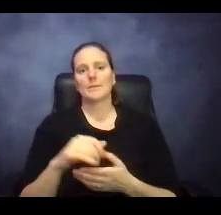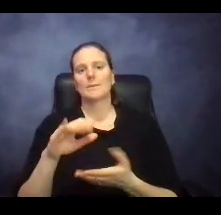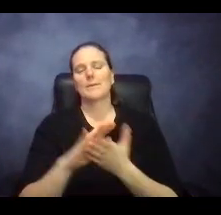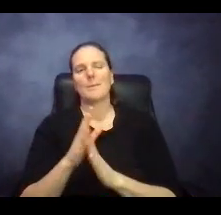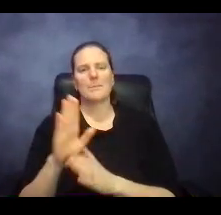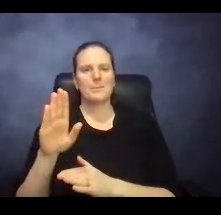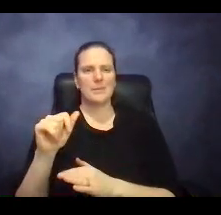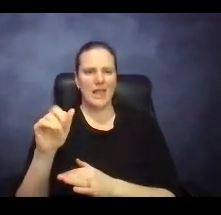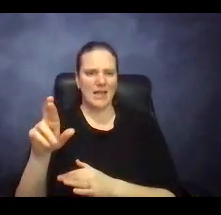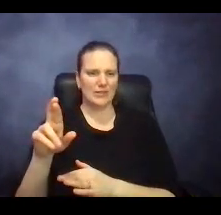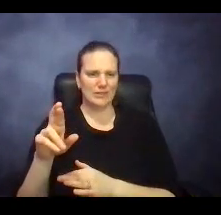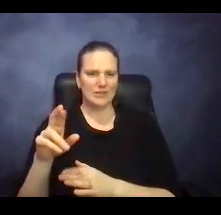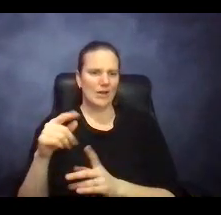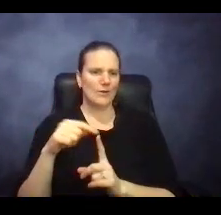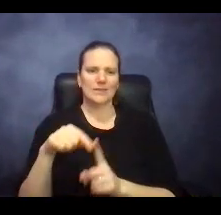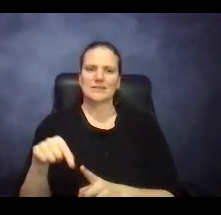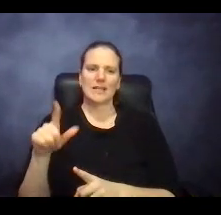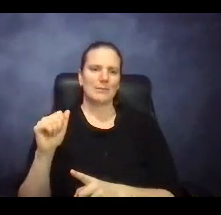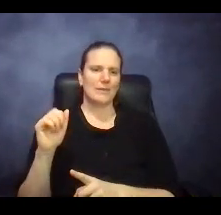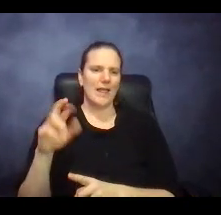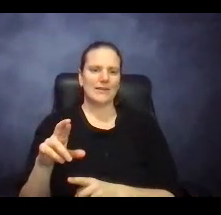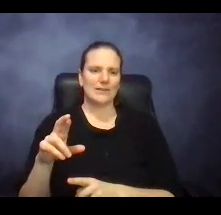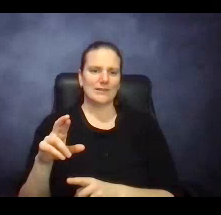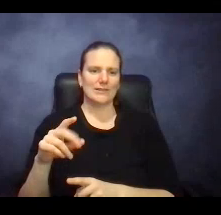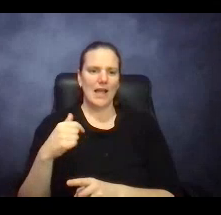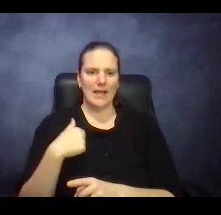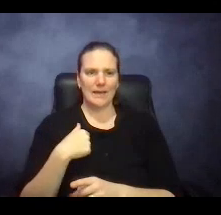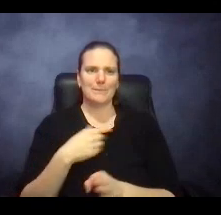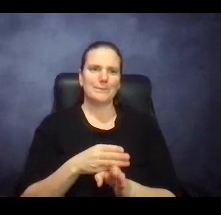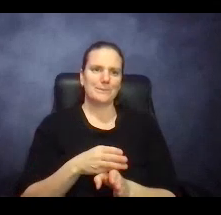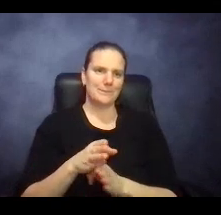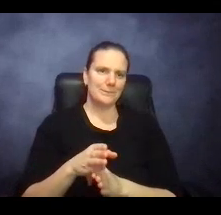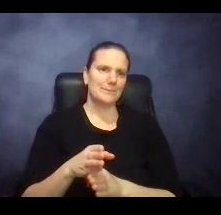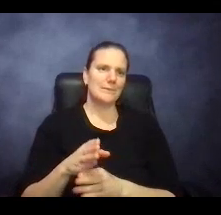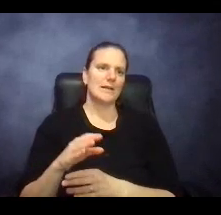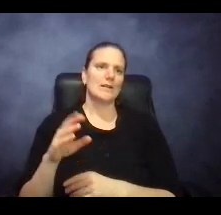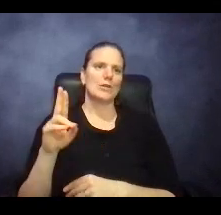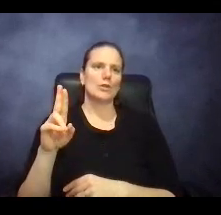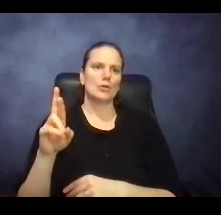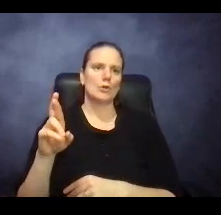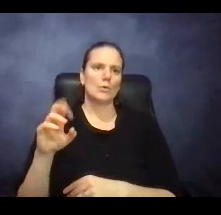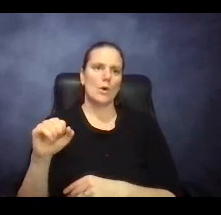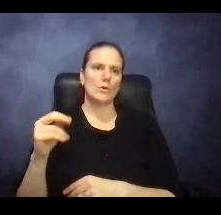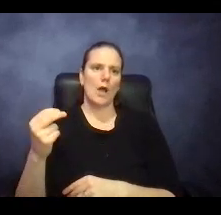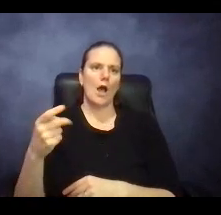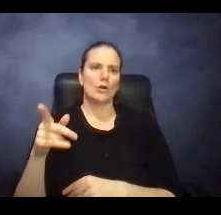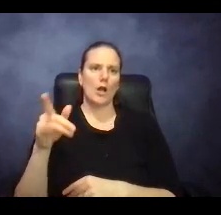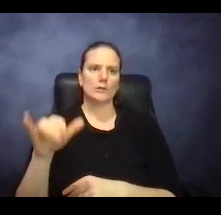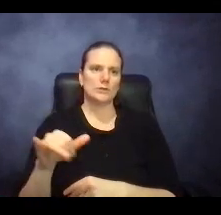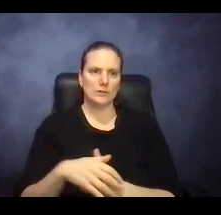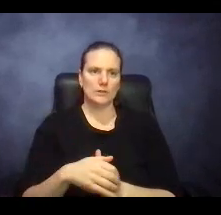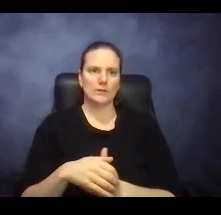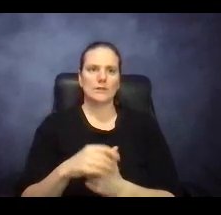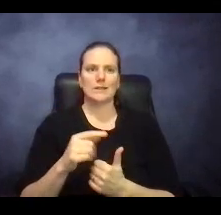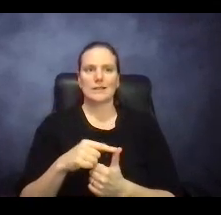I always have to bring it back to the bladder. I am in urogynecology, eat cruciferous vegetables. So cabbage, kale, broccoli collars, broccoli sprouts,